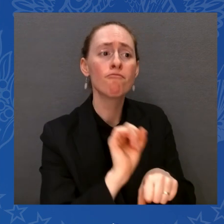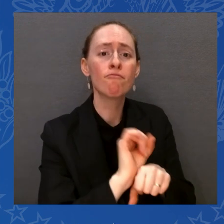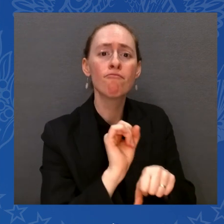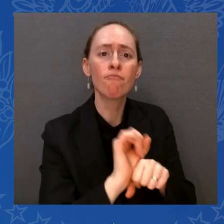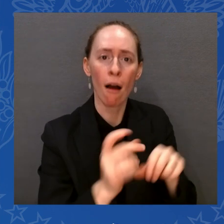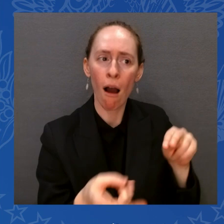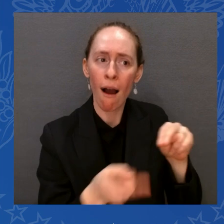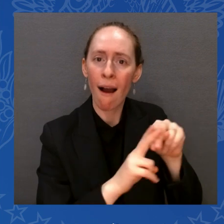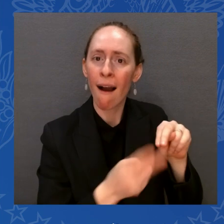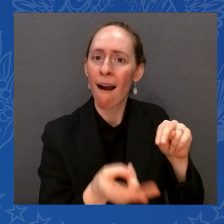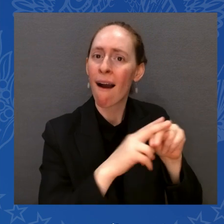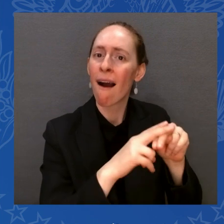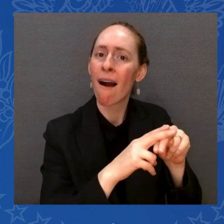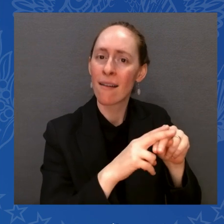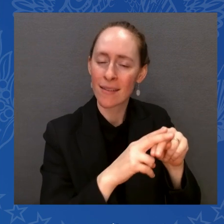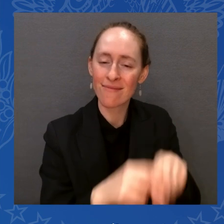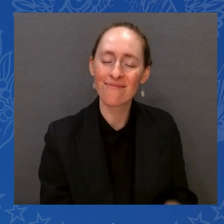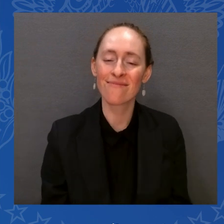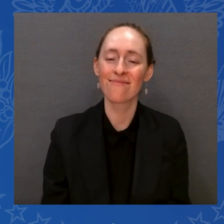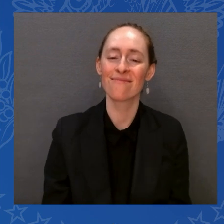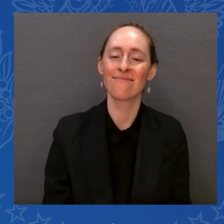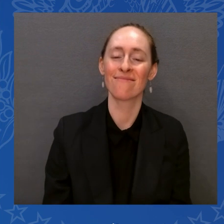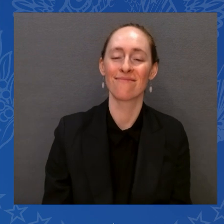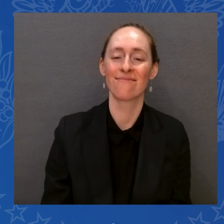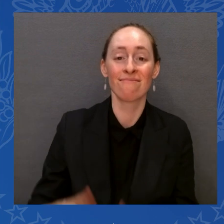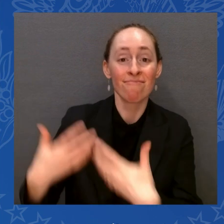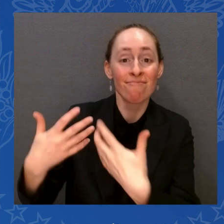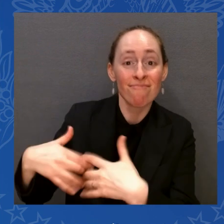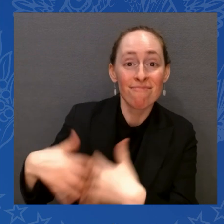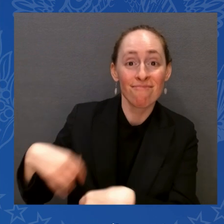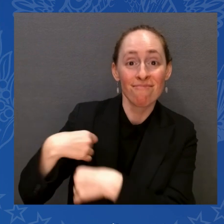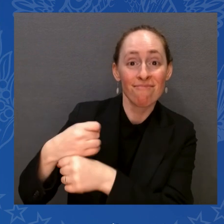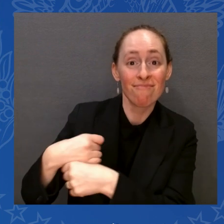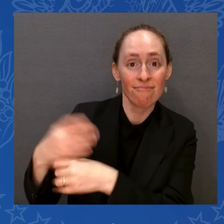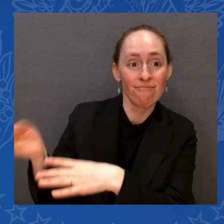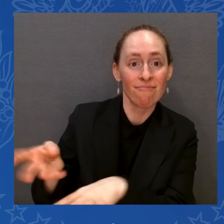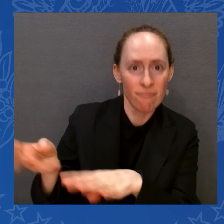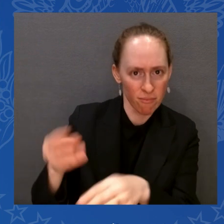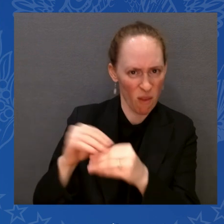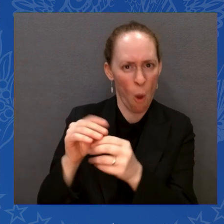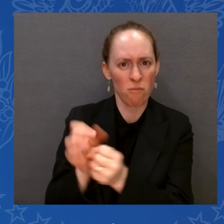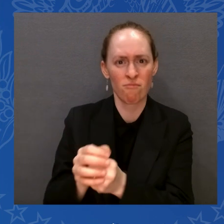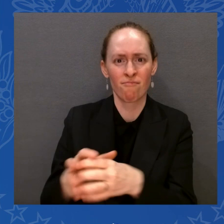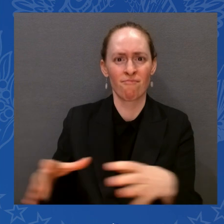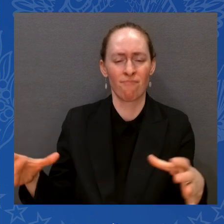in almost 40 years. The economy is growing at a solid clip. Folks, I hate to disappoint them,